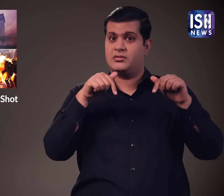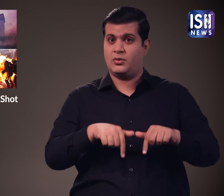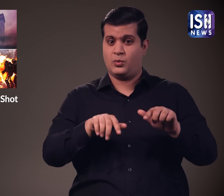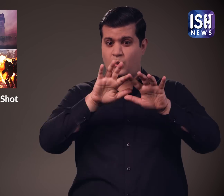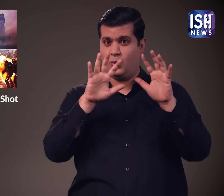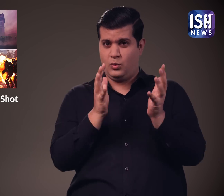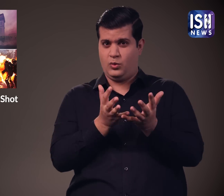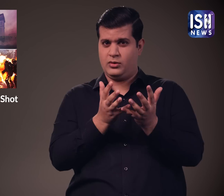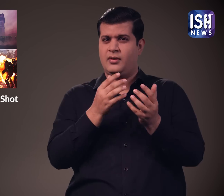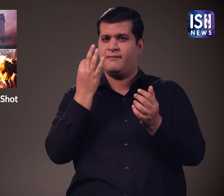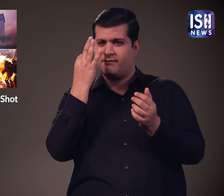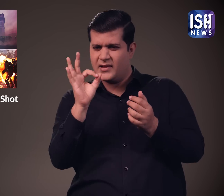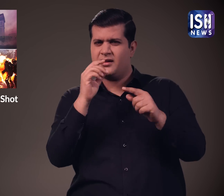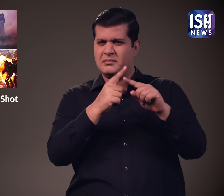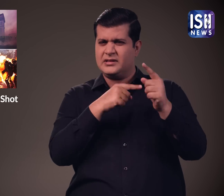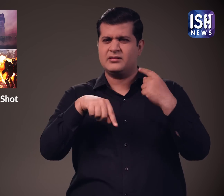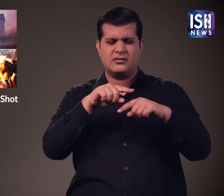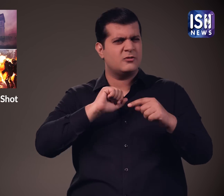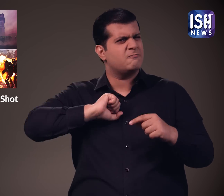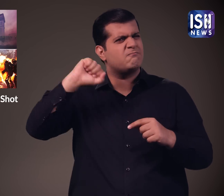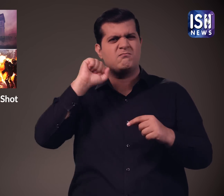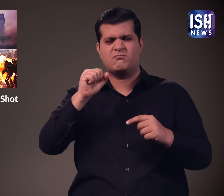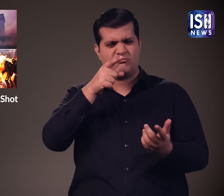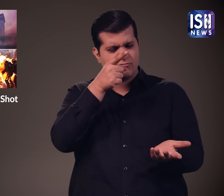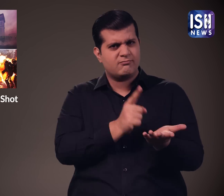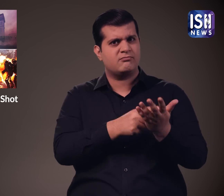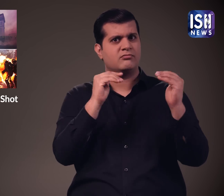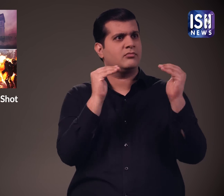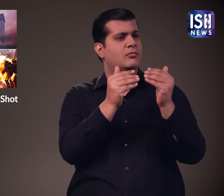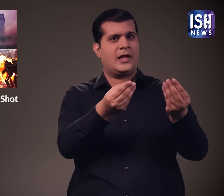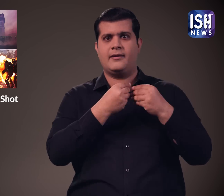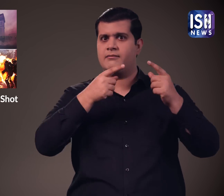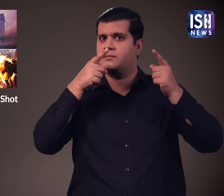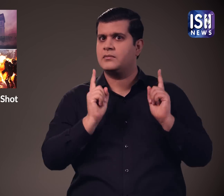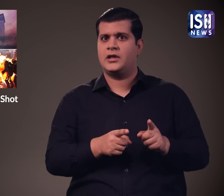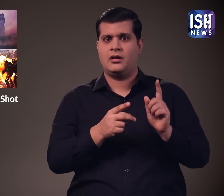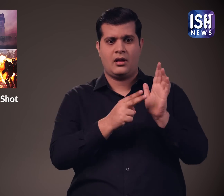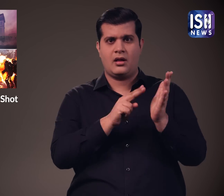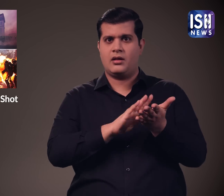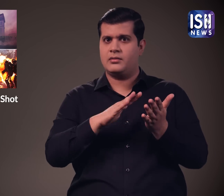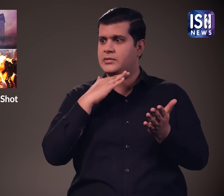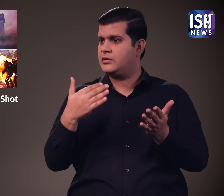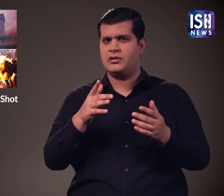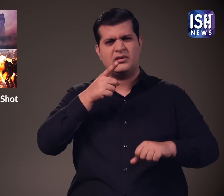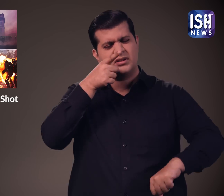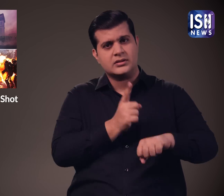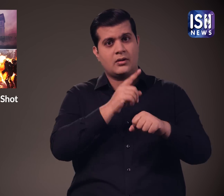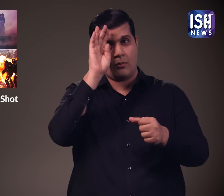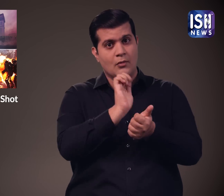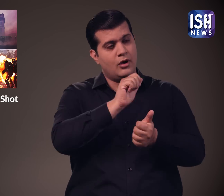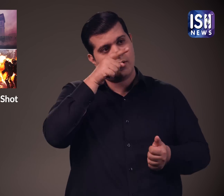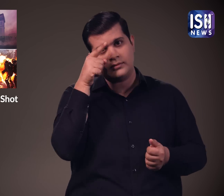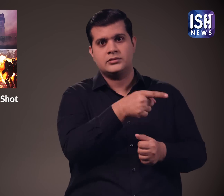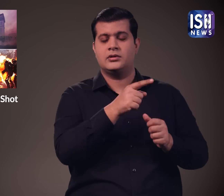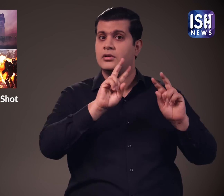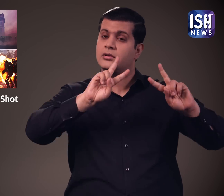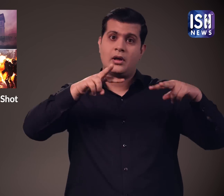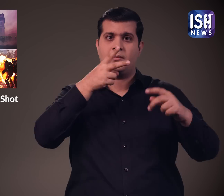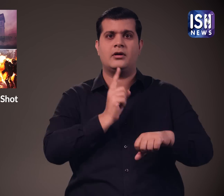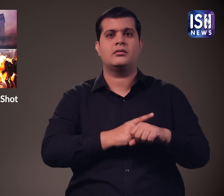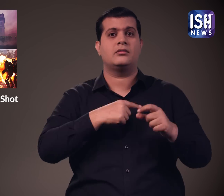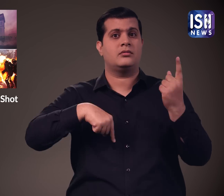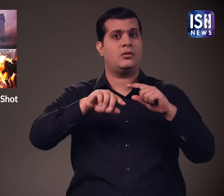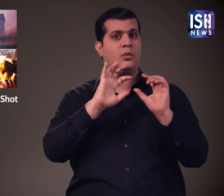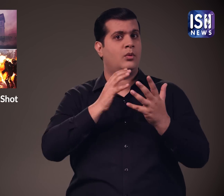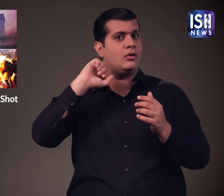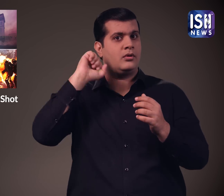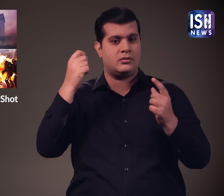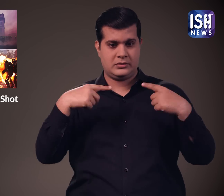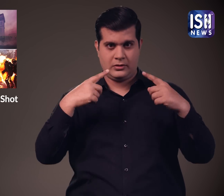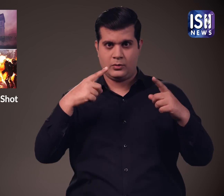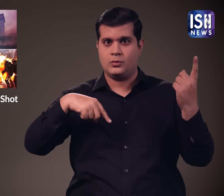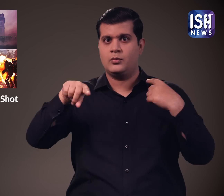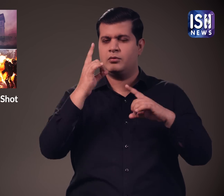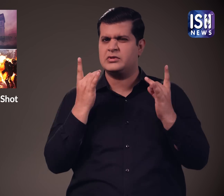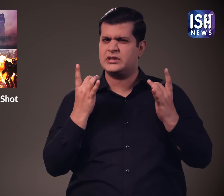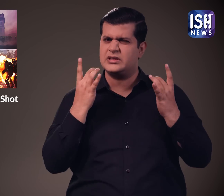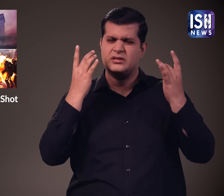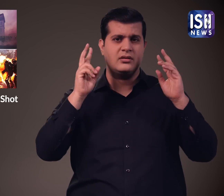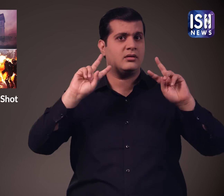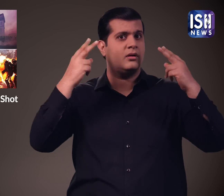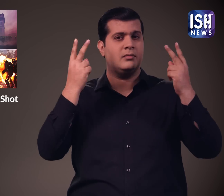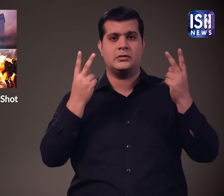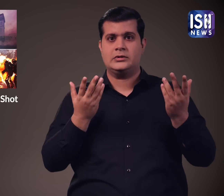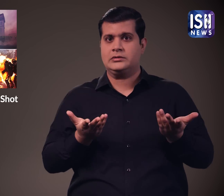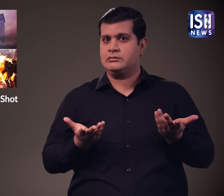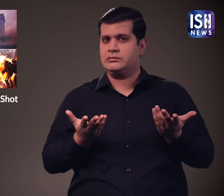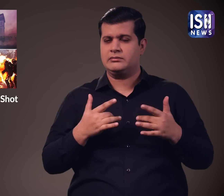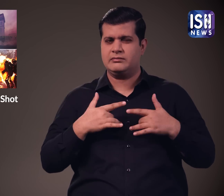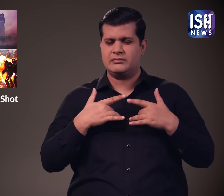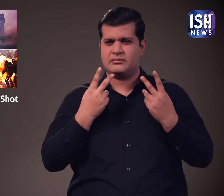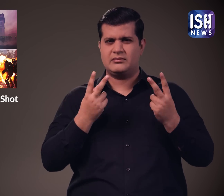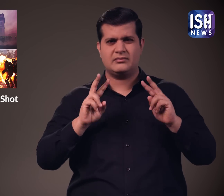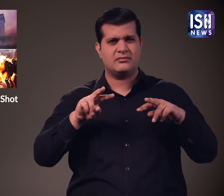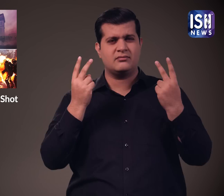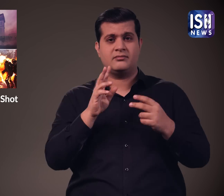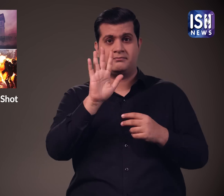People across the world are demanding justice for Nahel. There are violent riots.